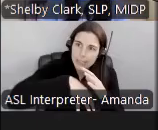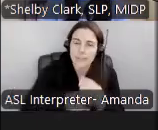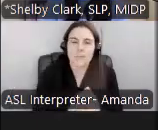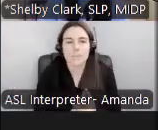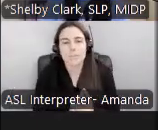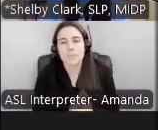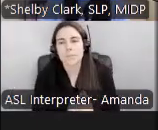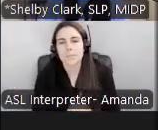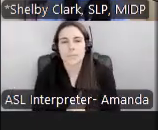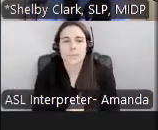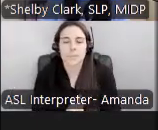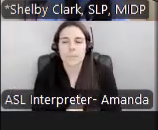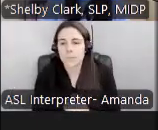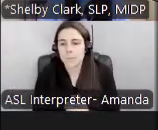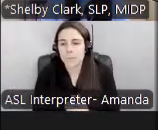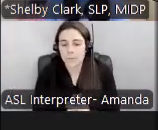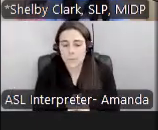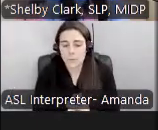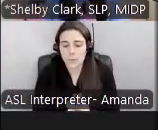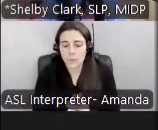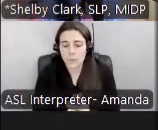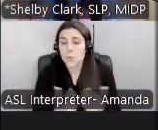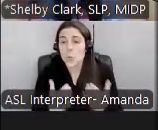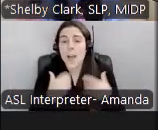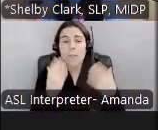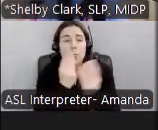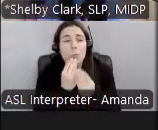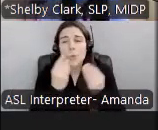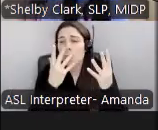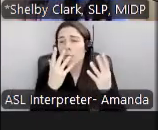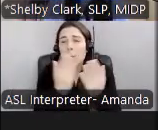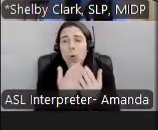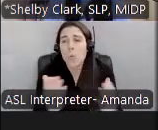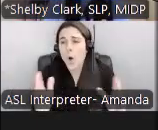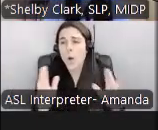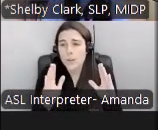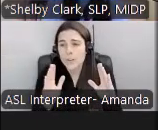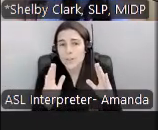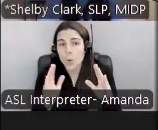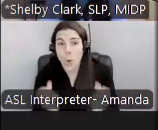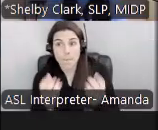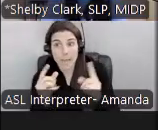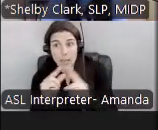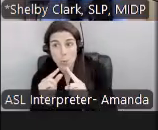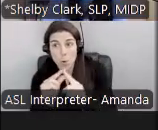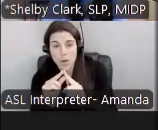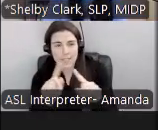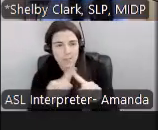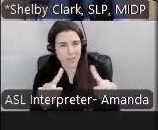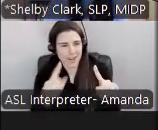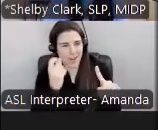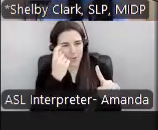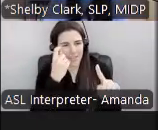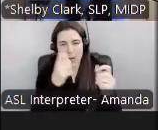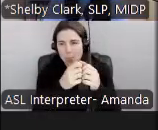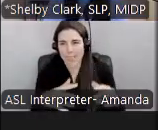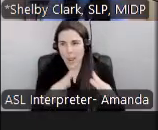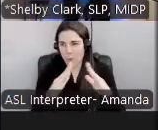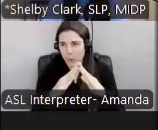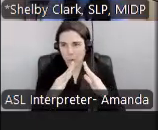So you can have beautiful walls or lots of words. But without a roof, that grammar and intelligibility. It's not